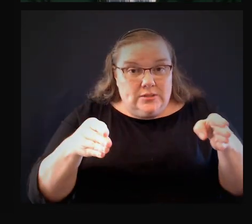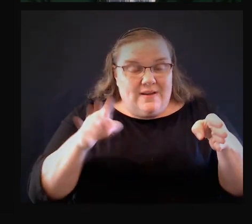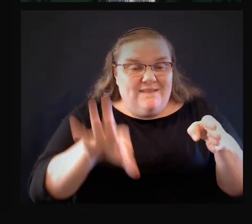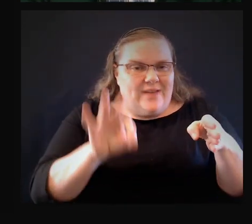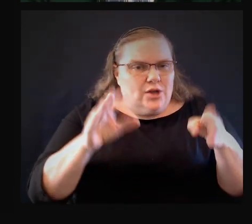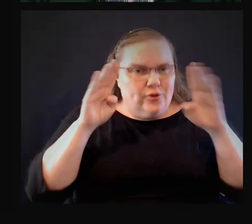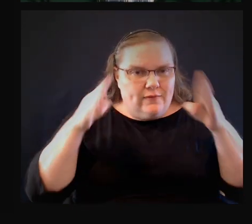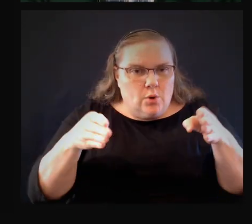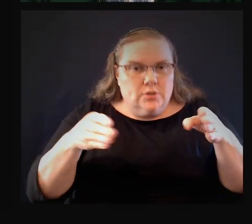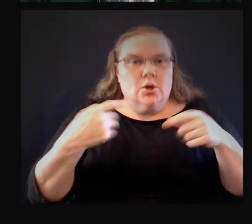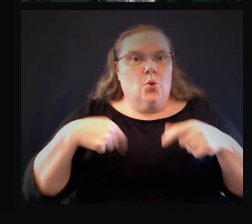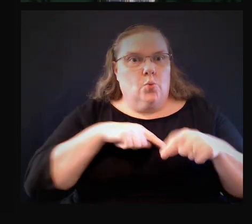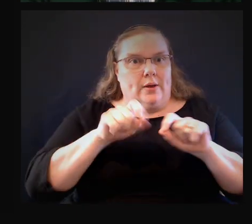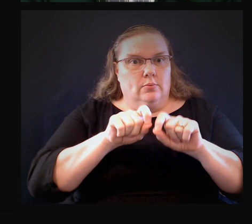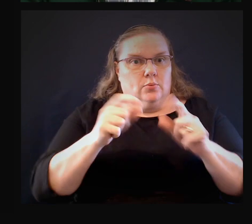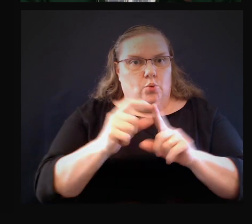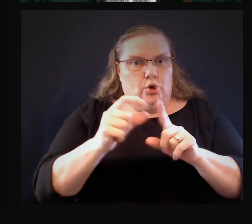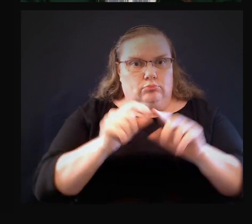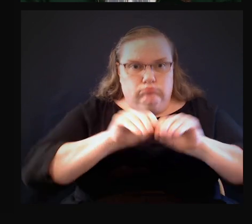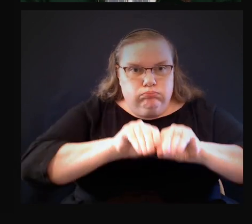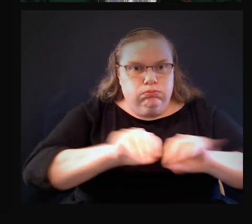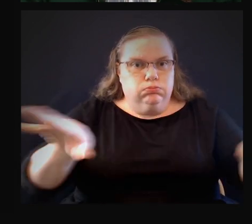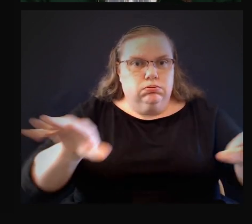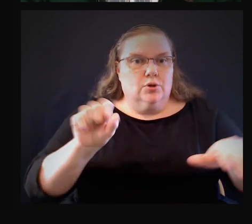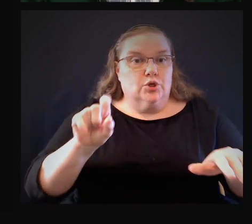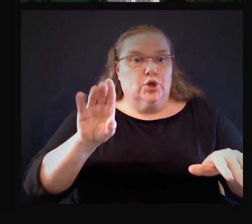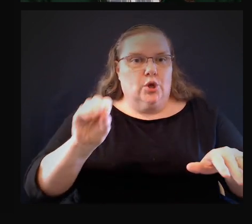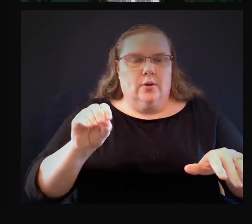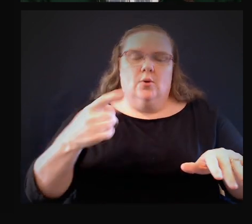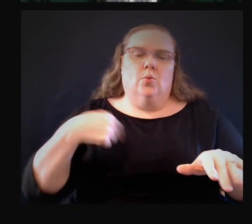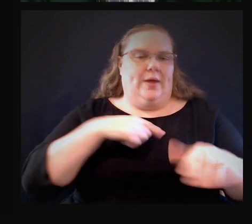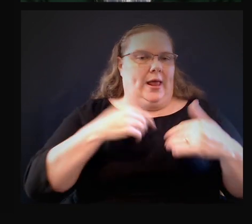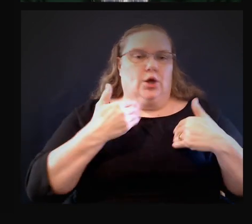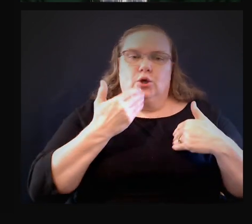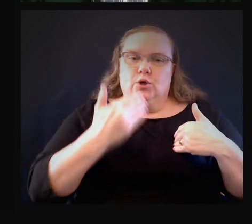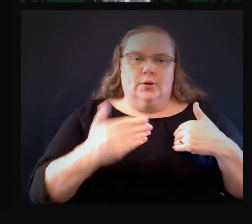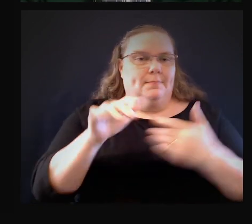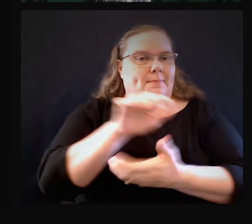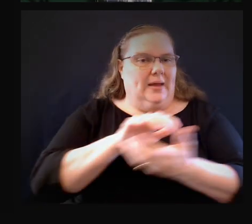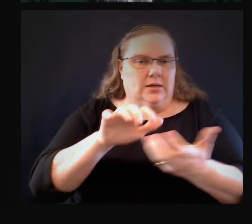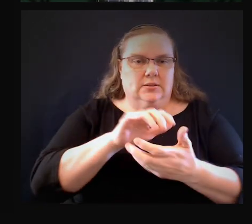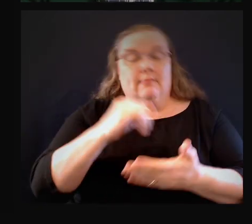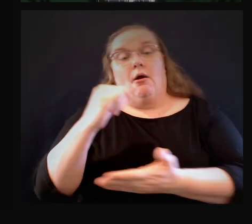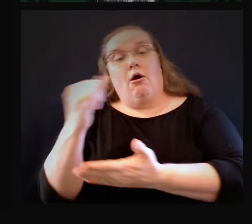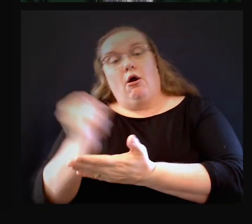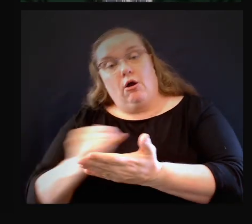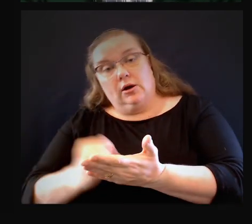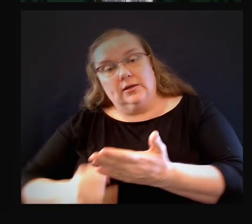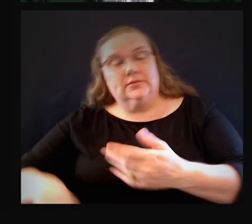we ended up with a good mix of volunteers, artists, tech artists, producers and engineers.